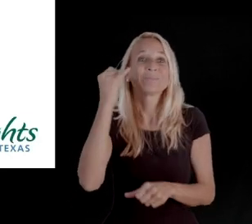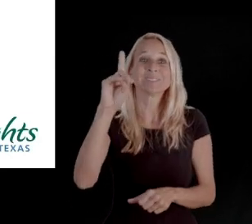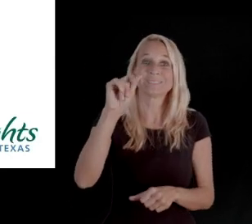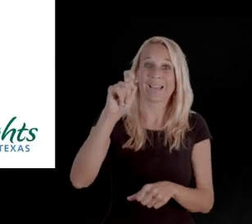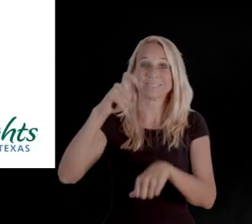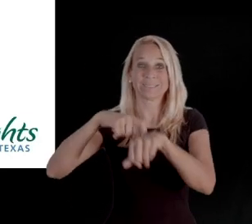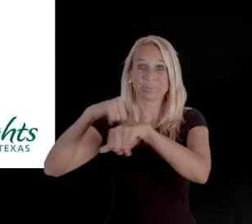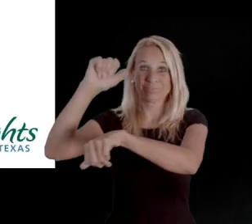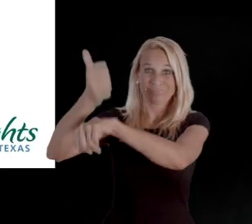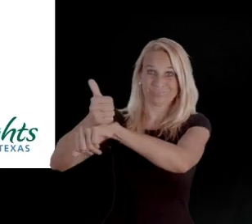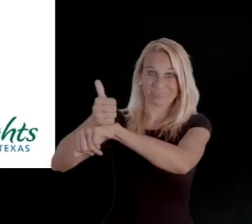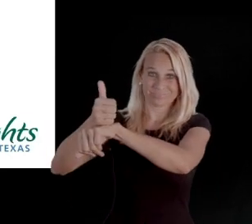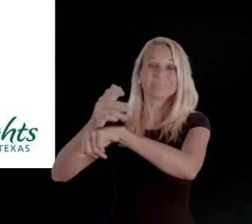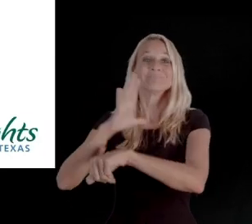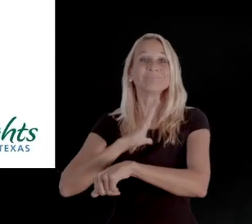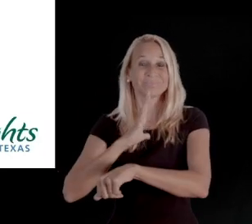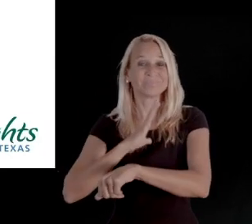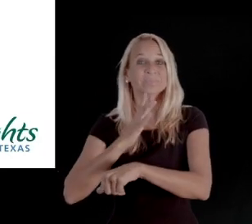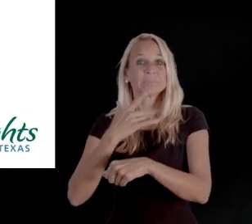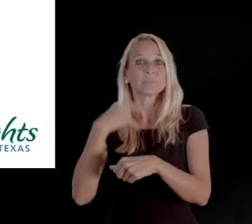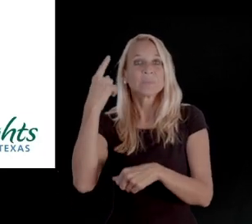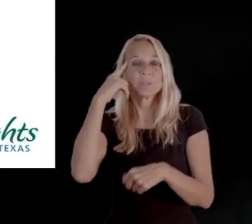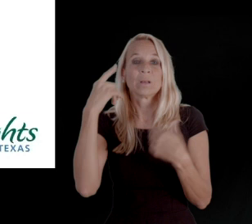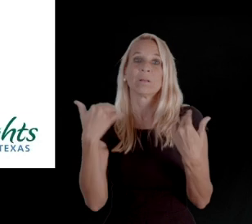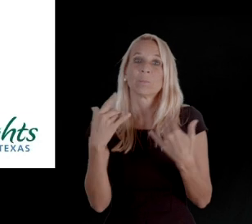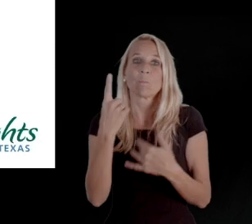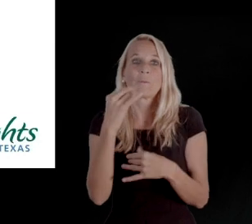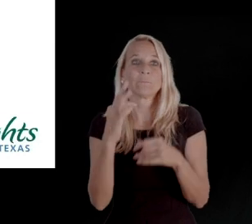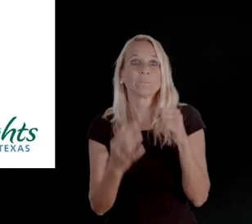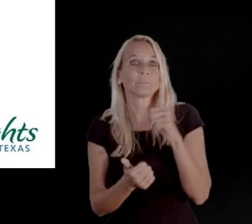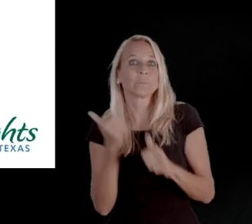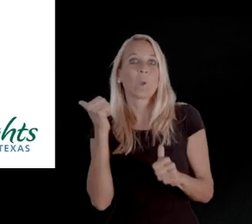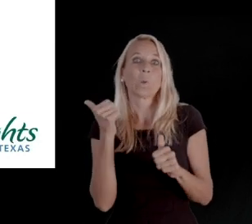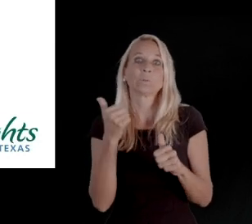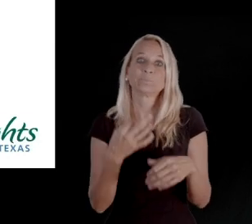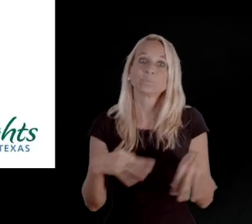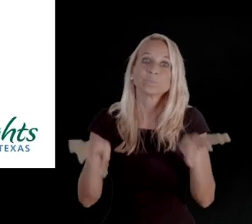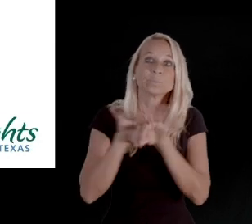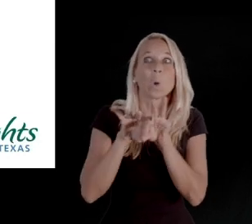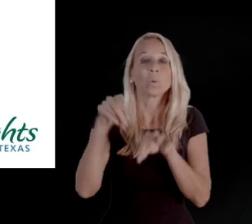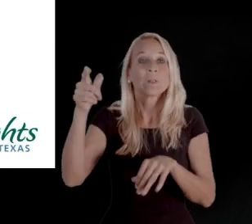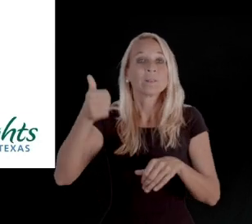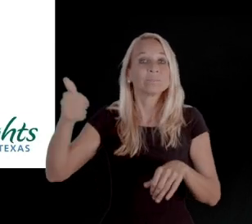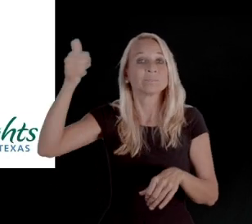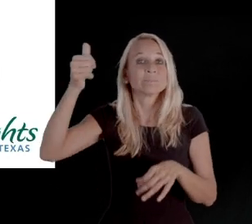So if the date and time that's suggested, I think one of the biggest things that most hearing officers